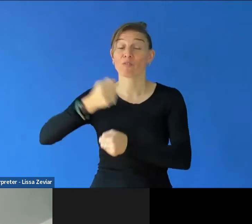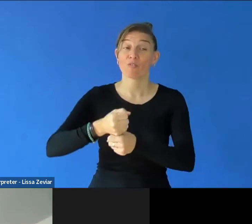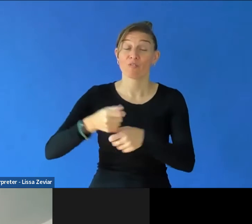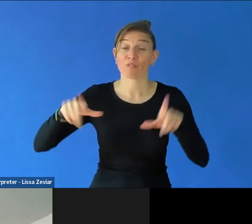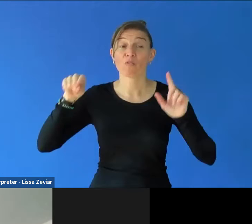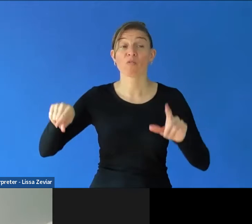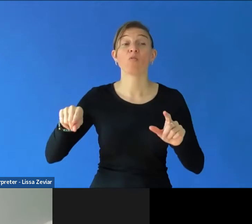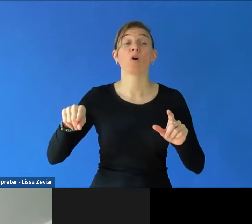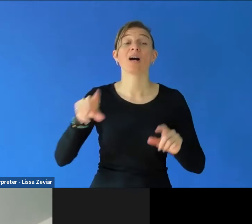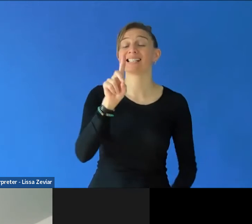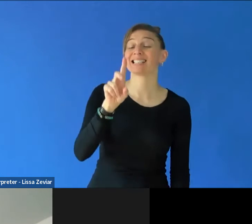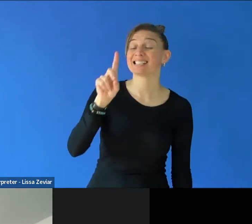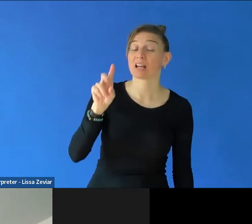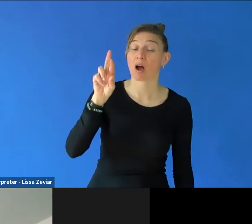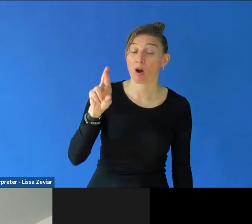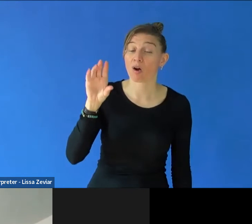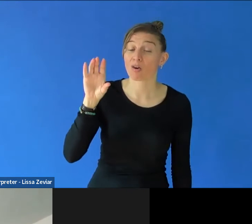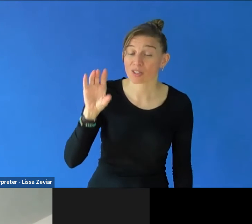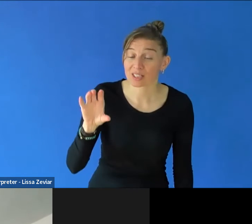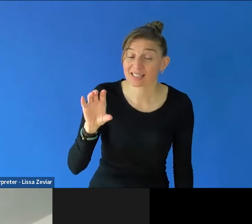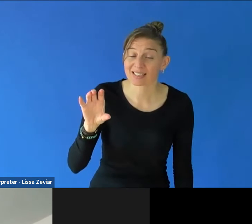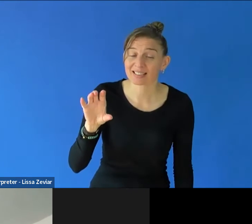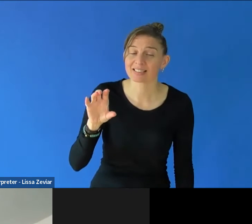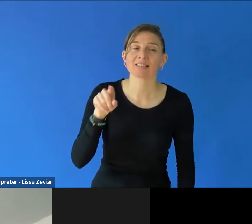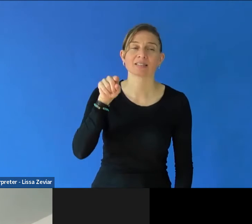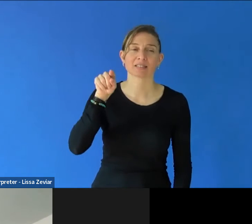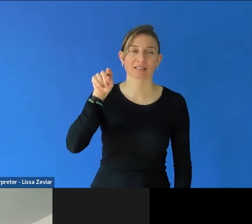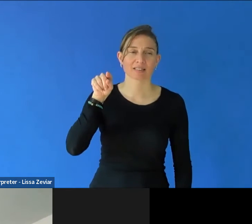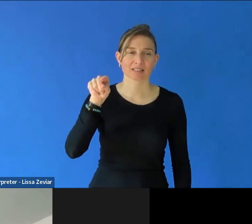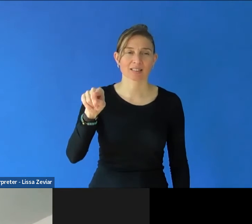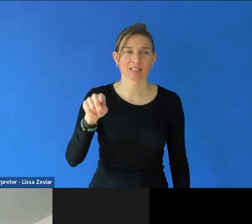Disabled Developmentand and Research Center in Bangladesh.